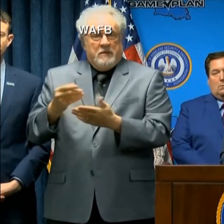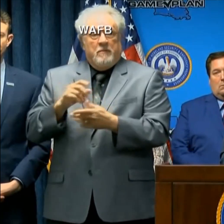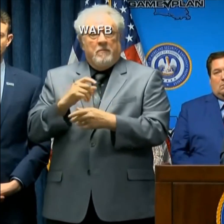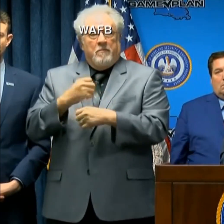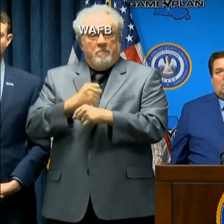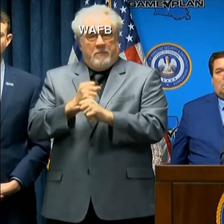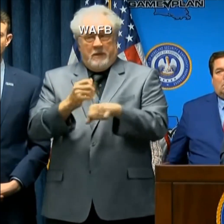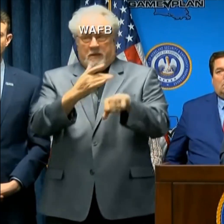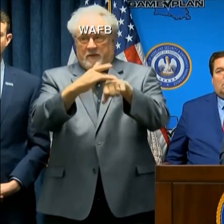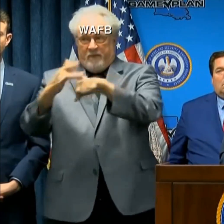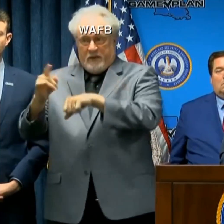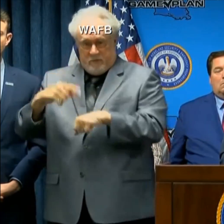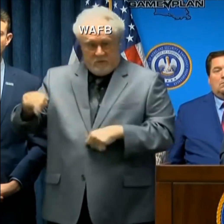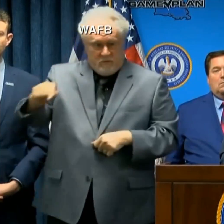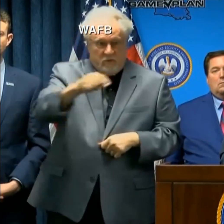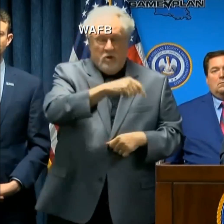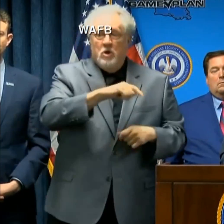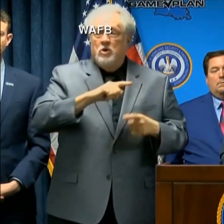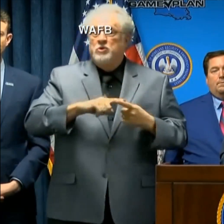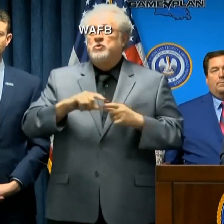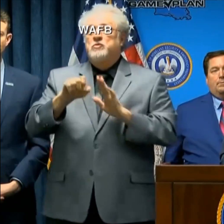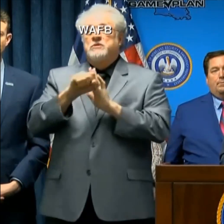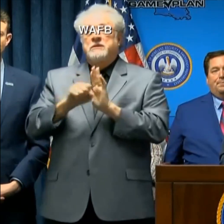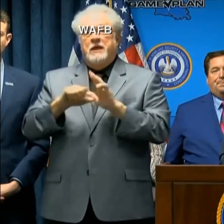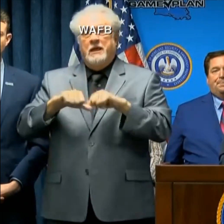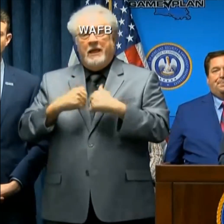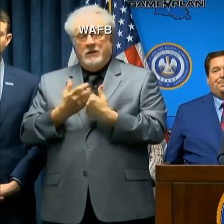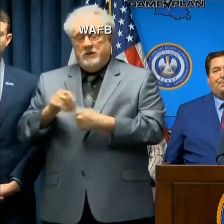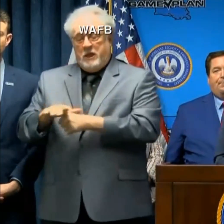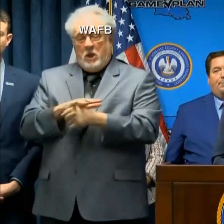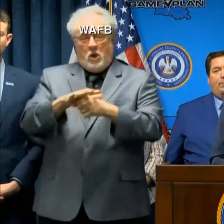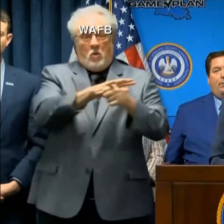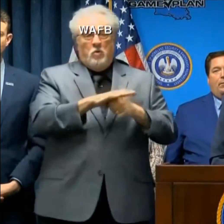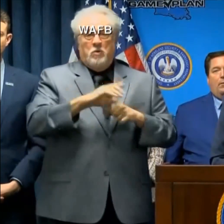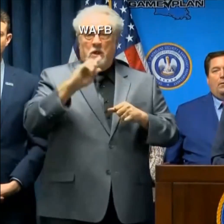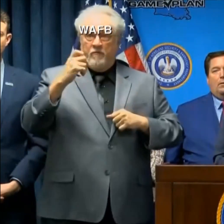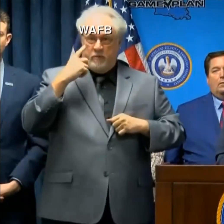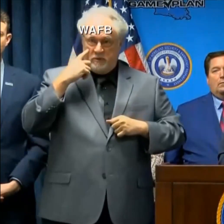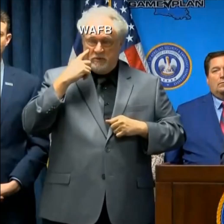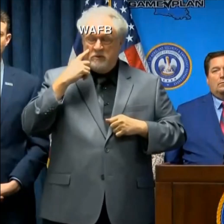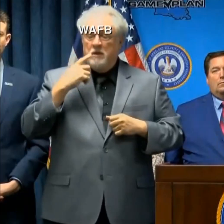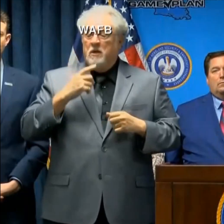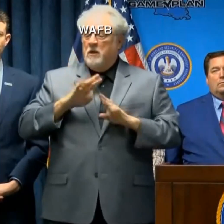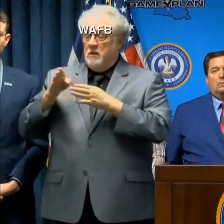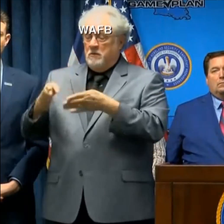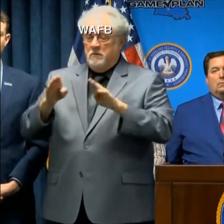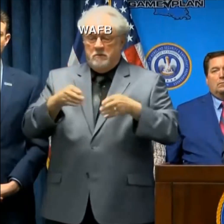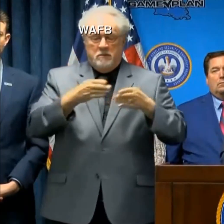state agencies and local governments it addresses issues including price gouging